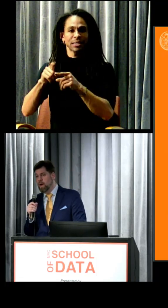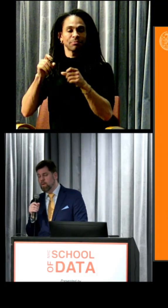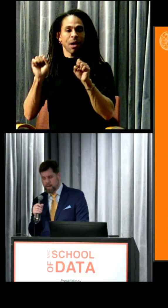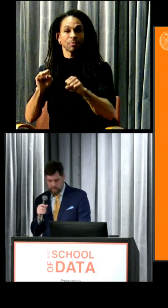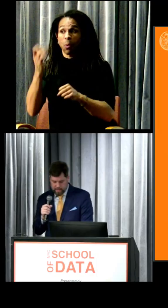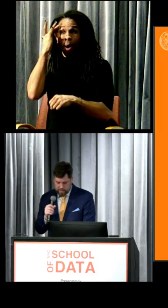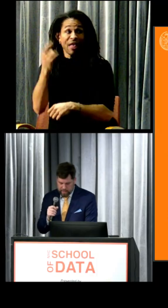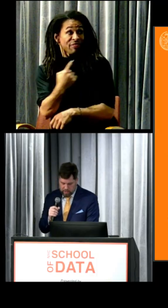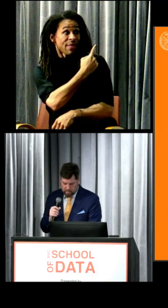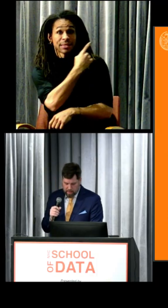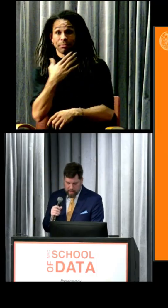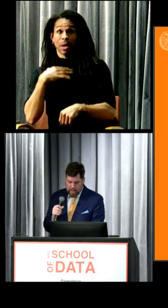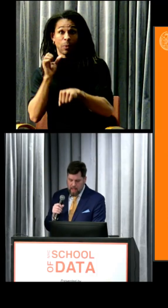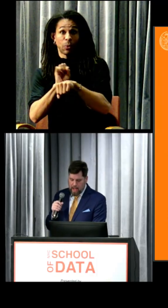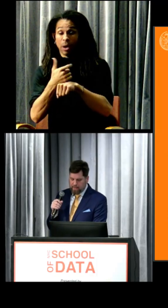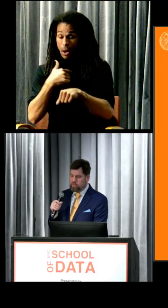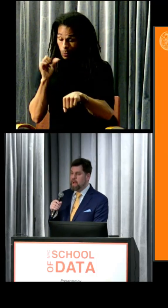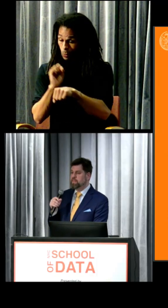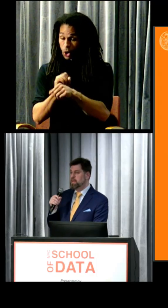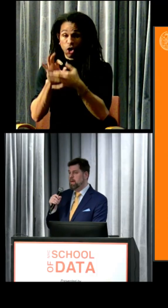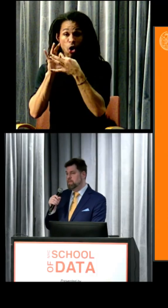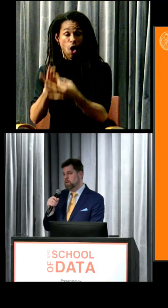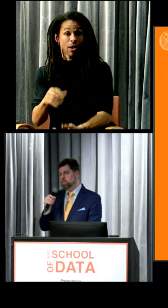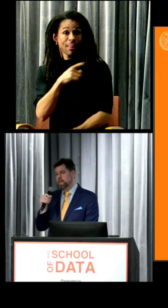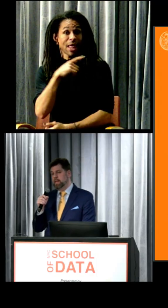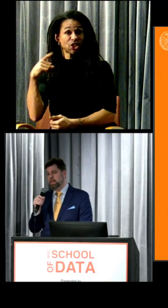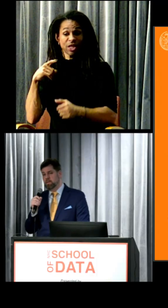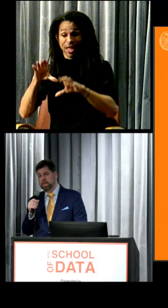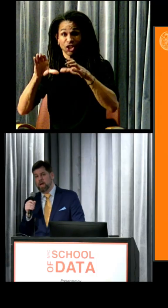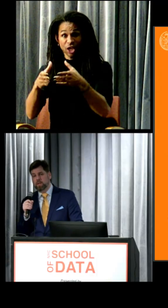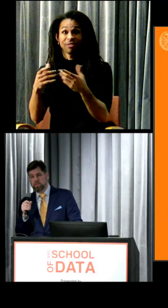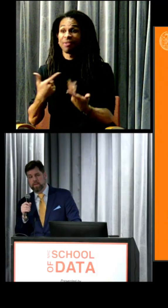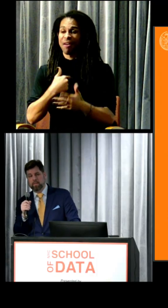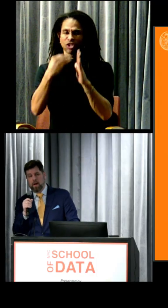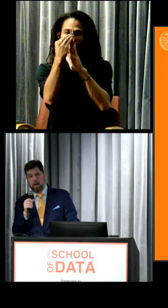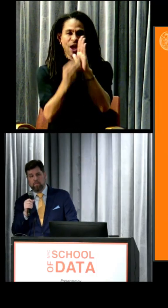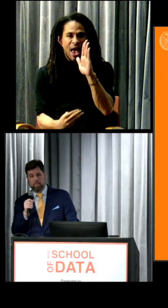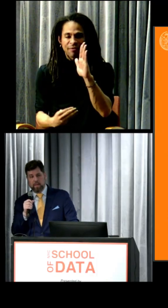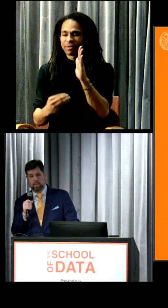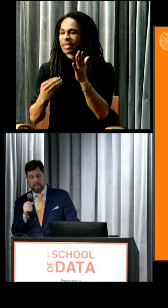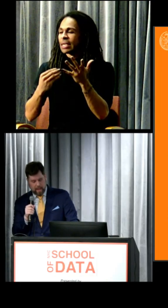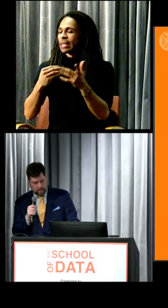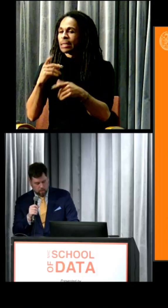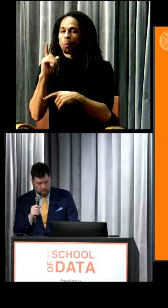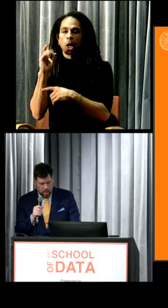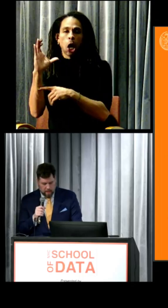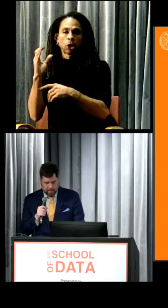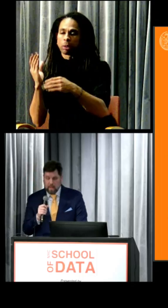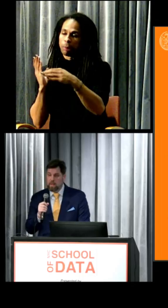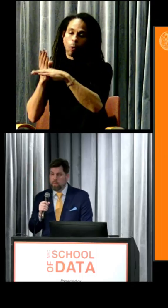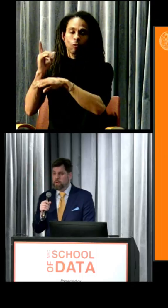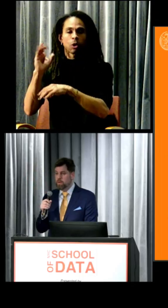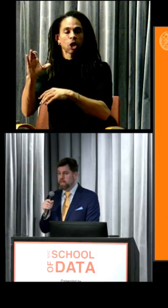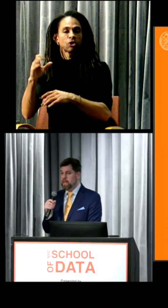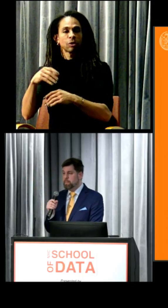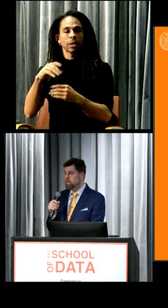And we think that we came up with a really unique and special experience that their visitors can have and they can't have anywhere else.